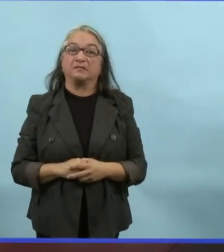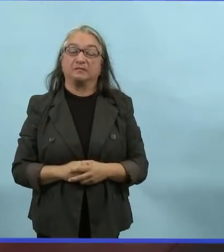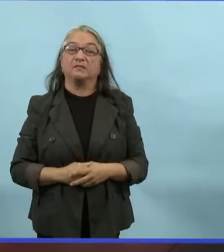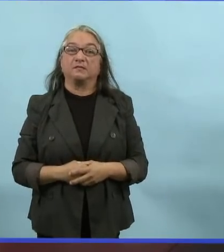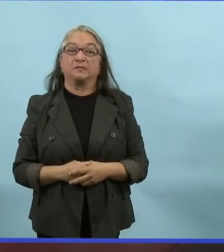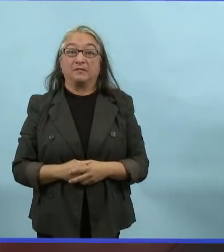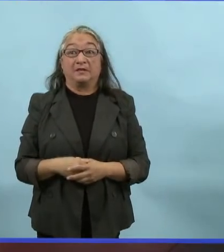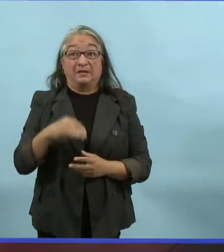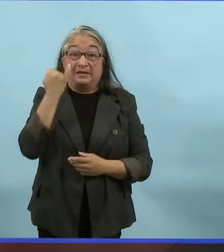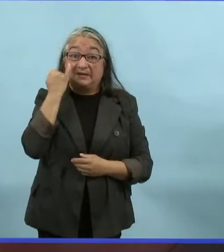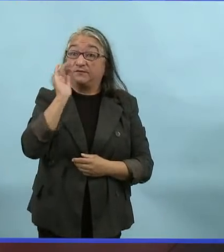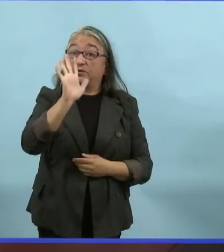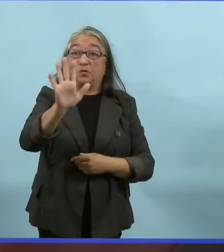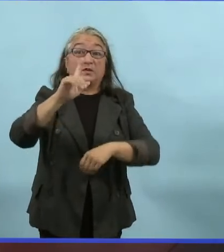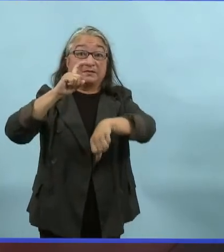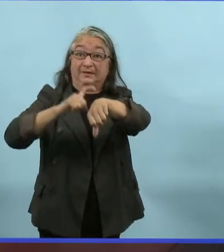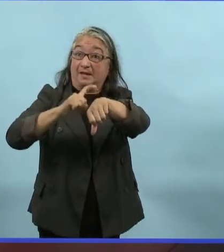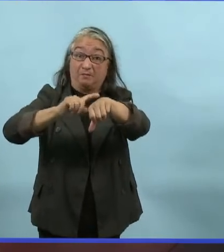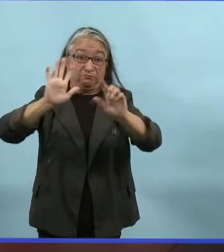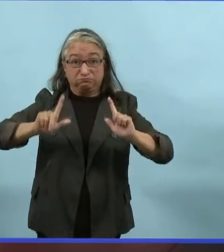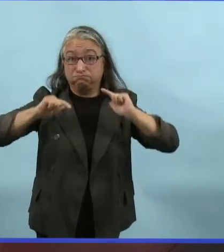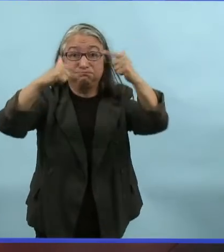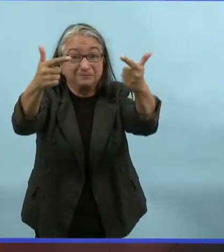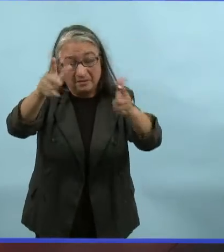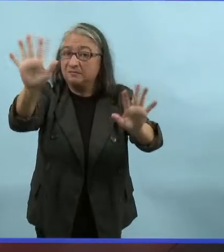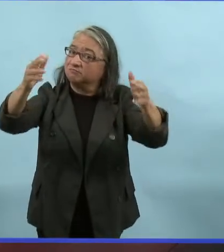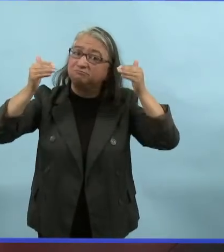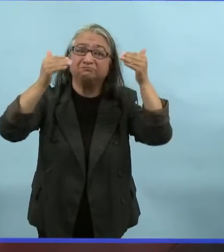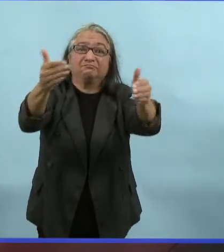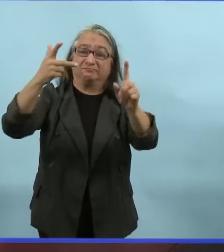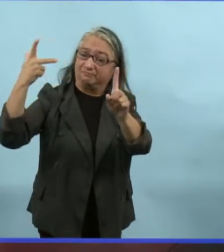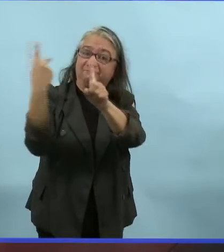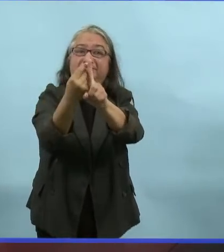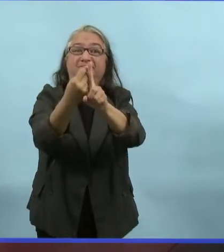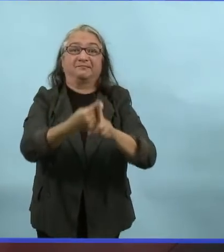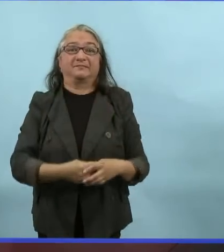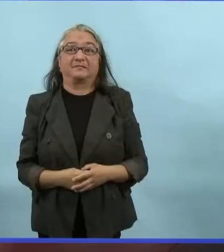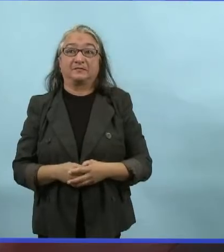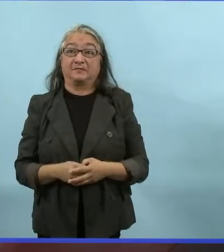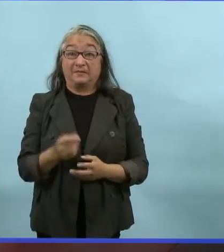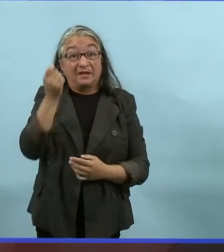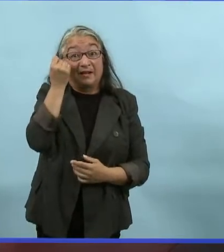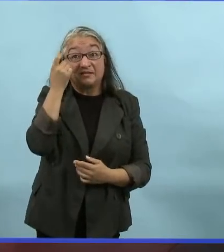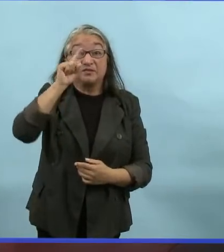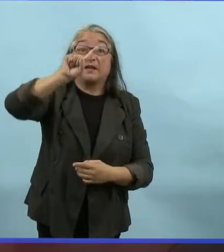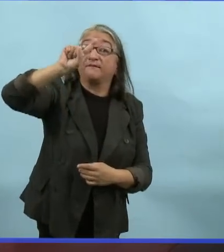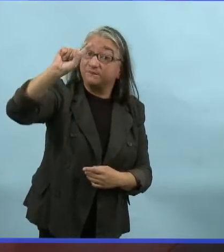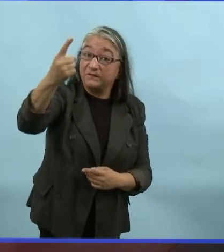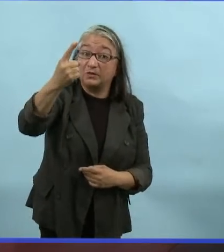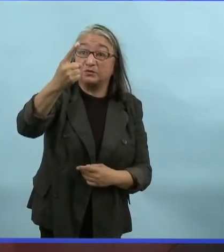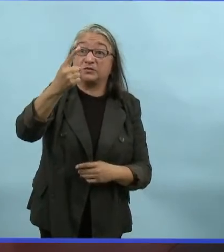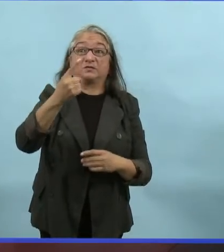vaccinated as soon as you can with both doses you know i'm really thankful for the important